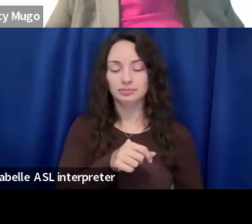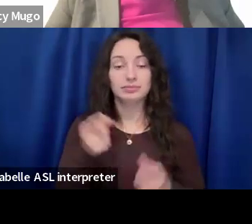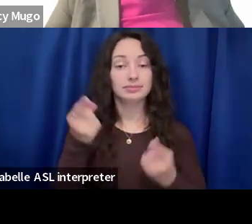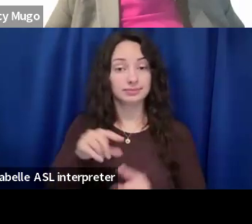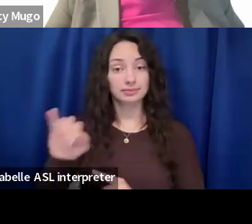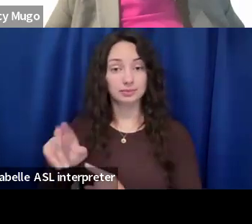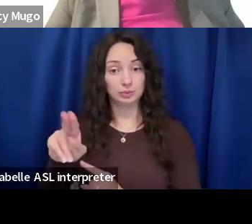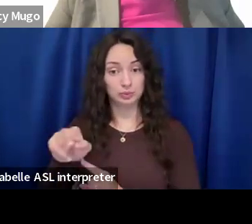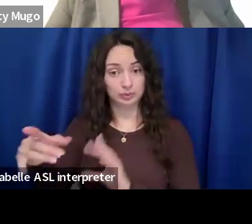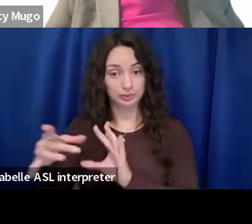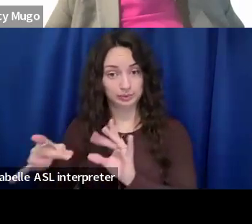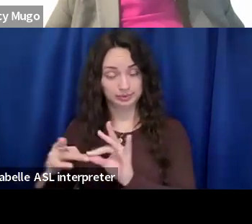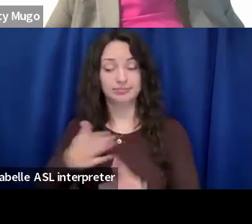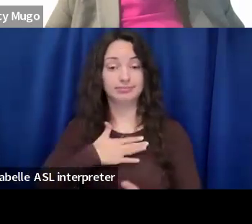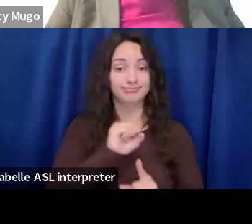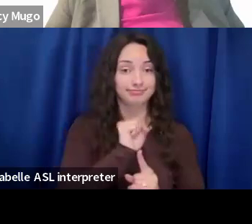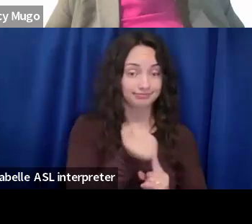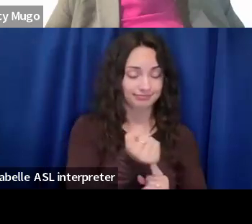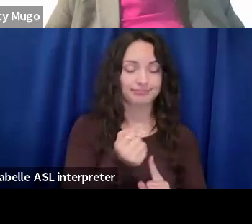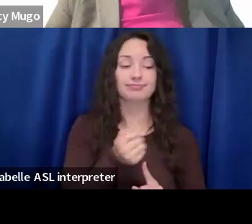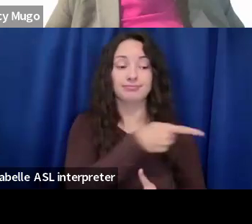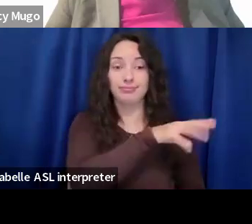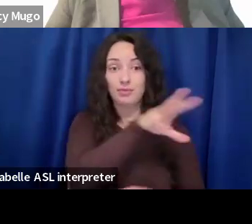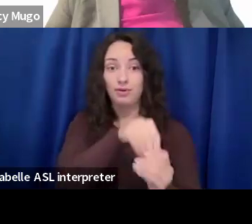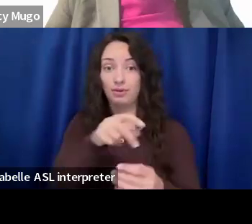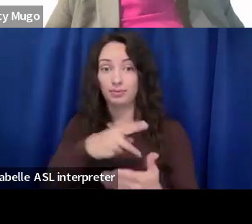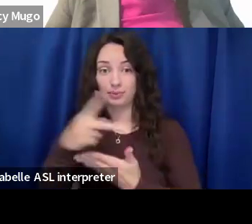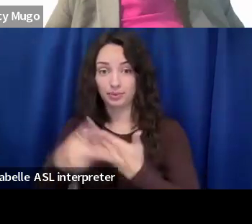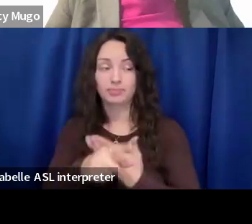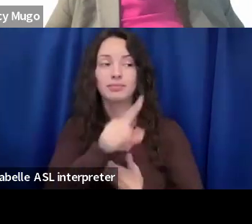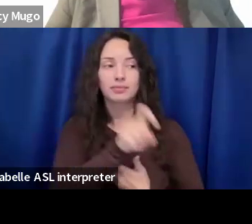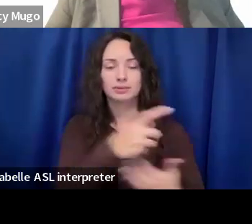in my case before they get into the program they have to be financially eligible.